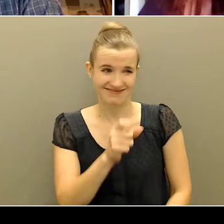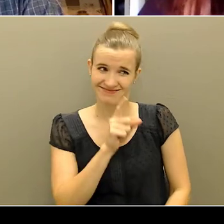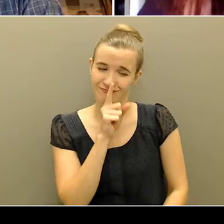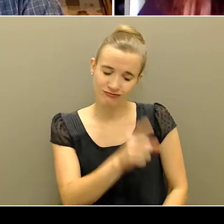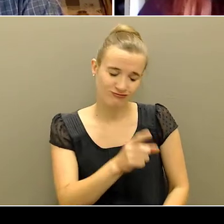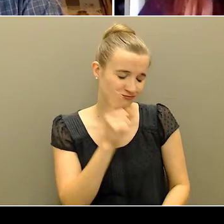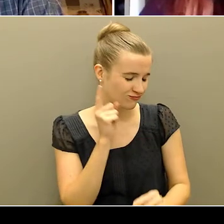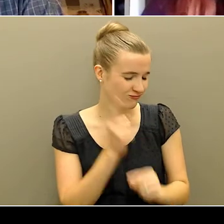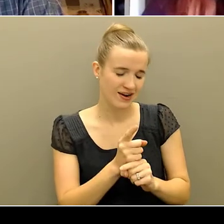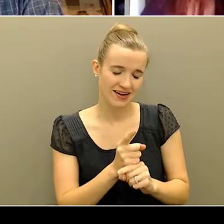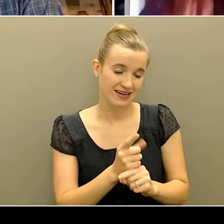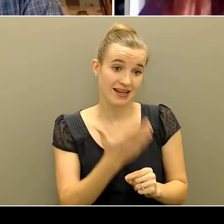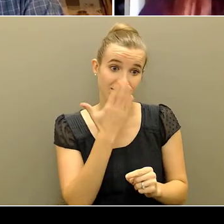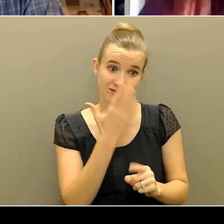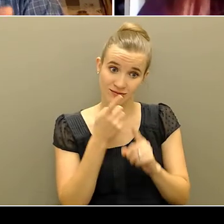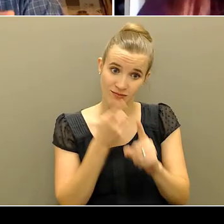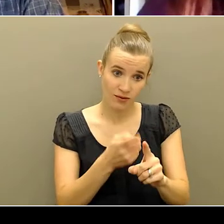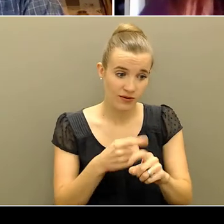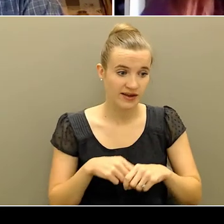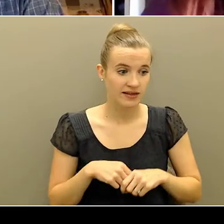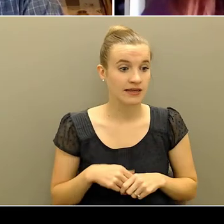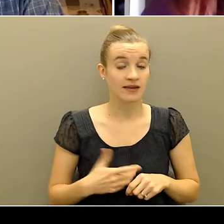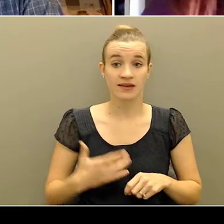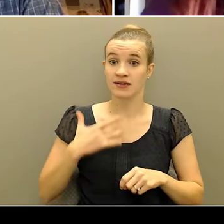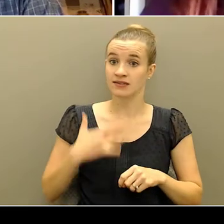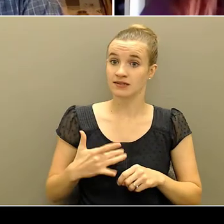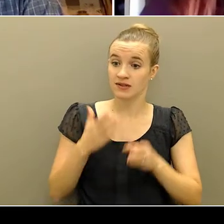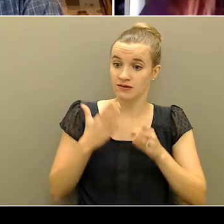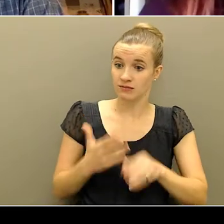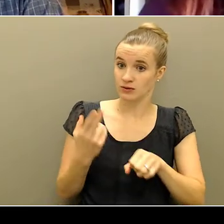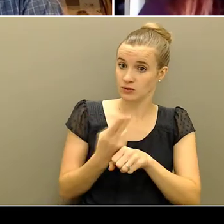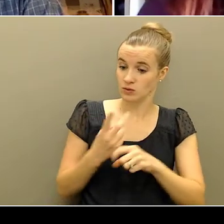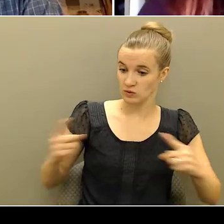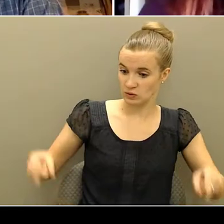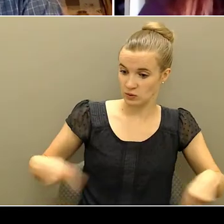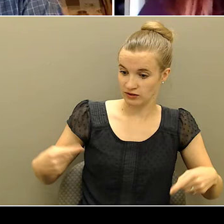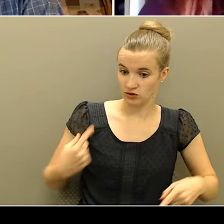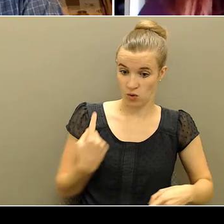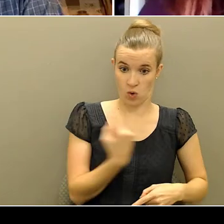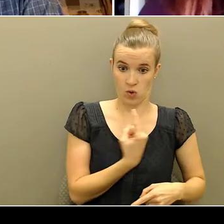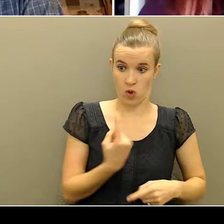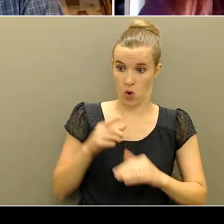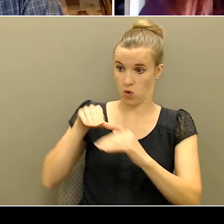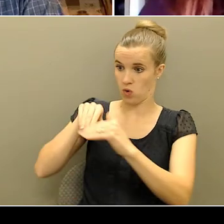there's a barrier. And that was, that was kind of the thing that, that kind of